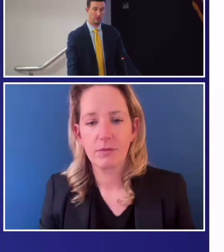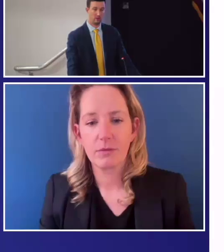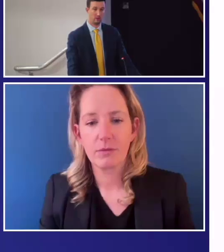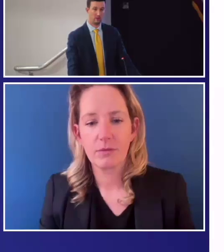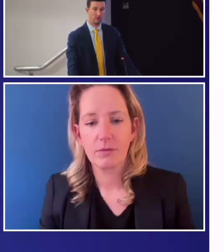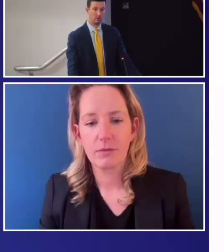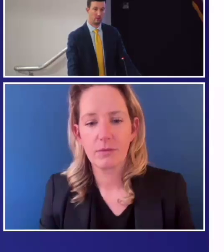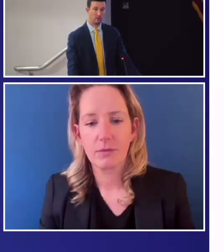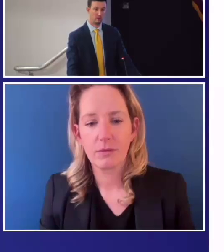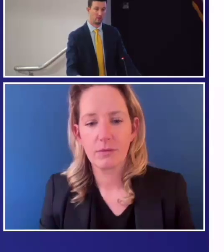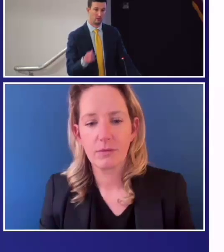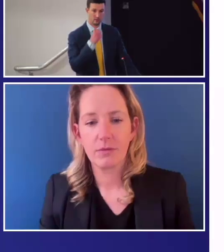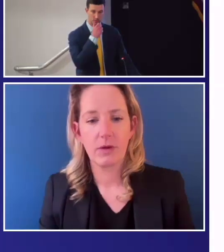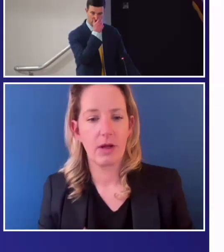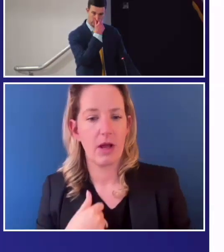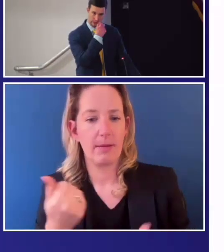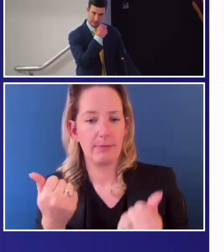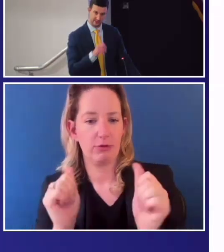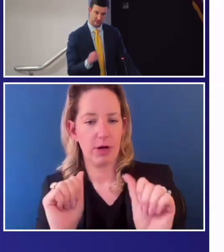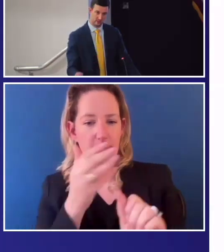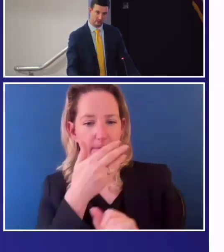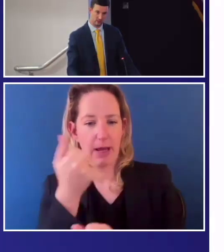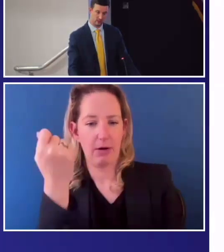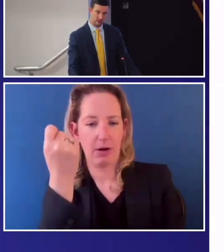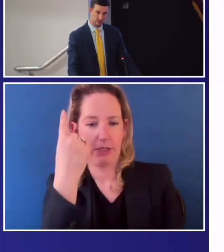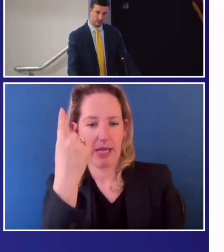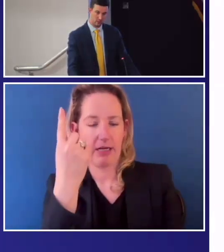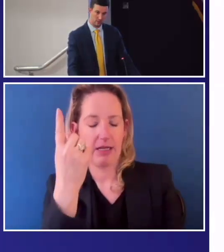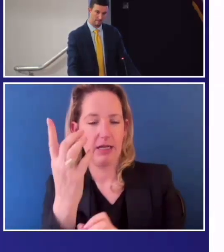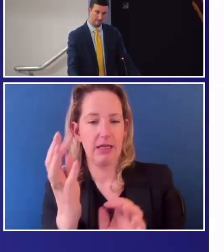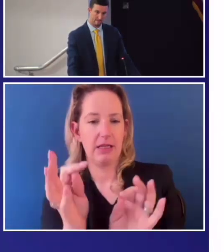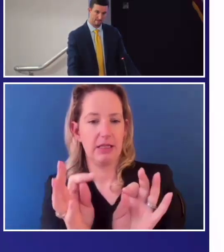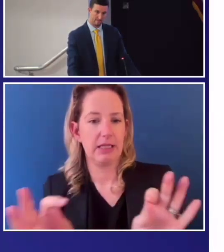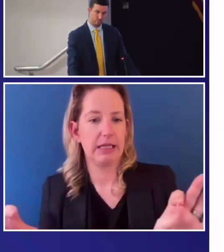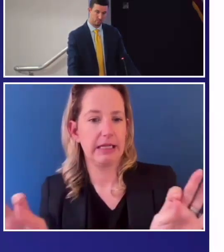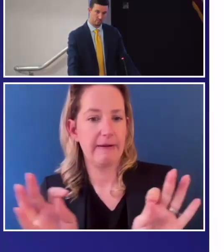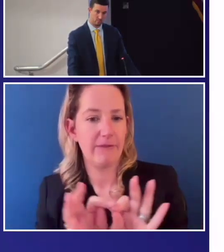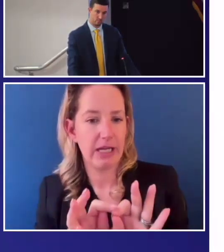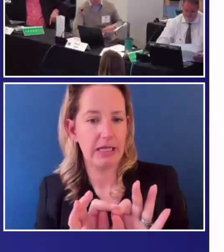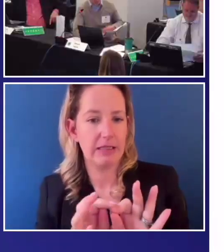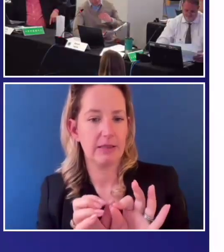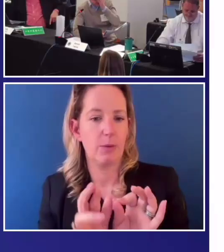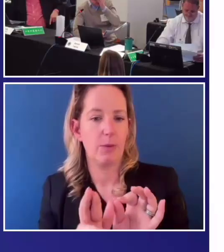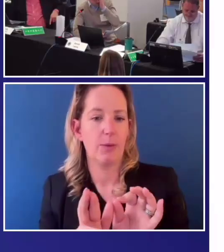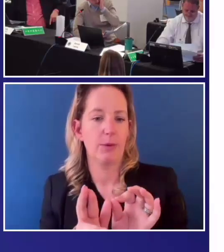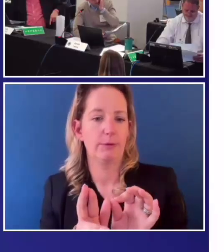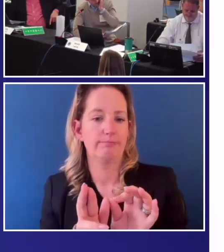I'm trying to better understand the significance or lack of significance of self-employment. And,